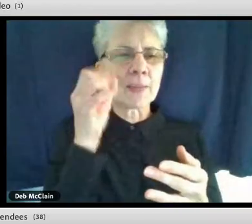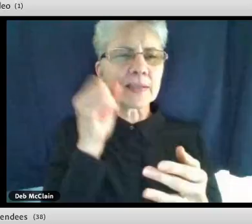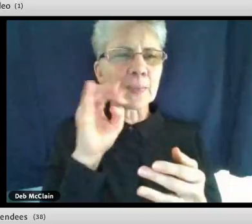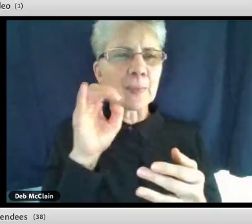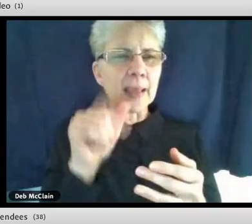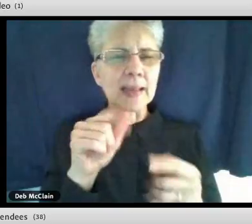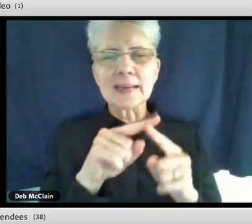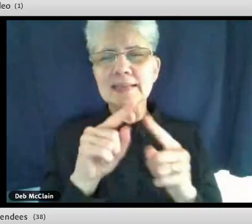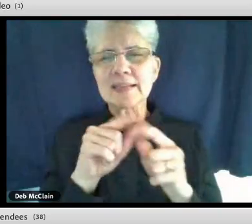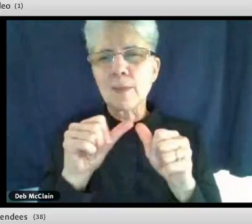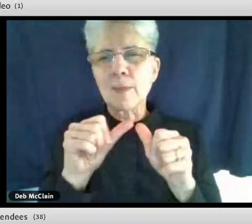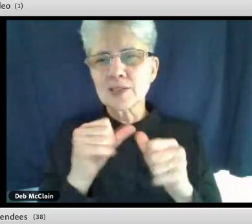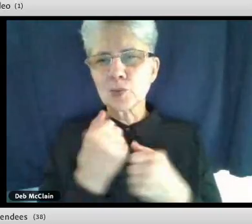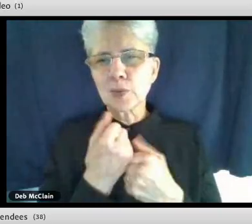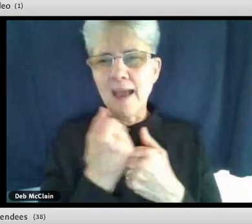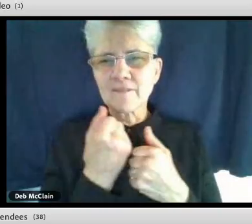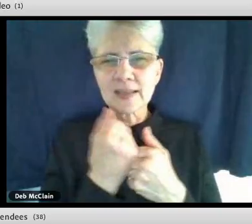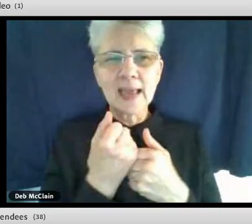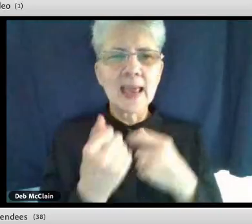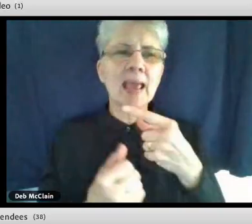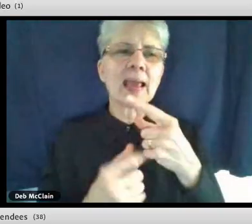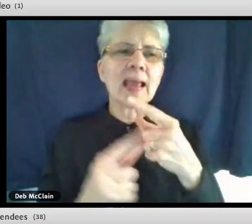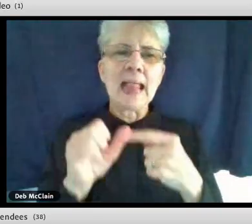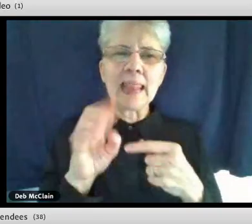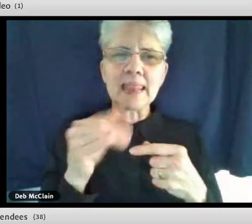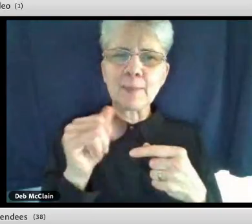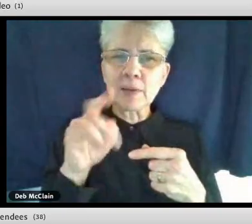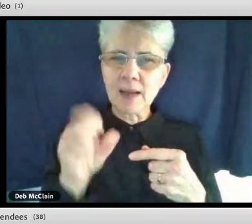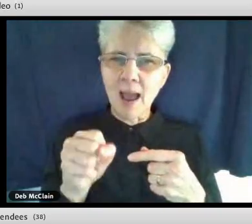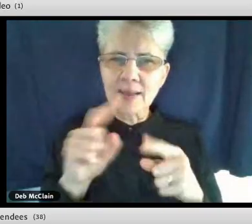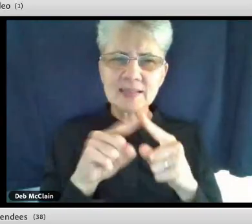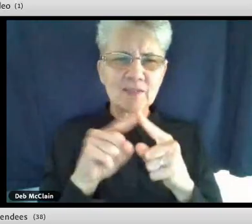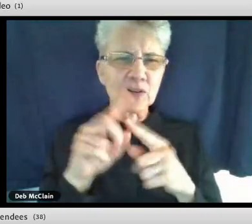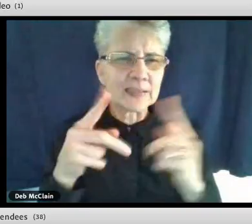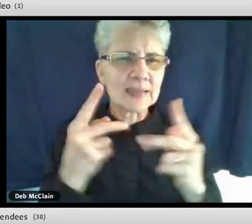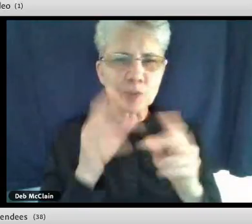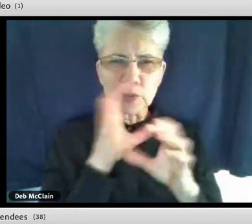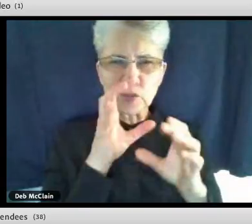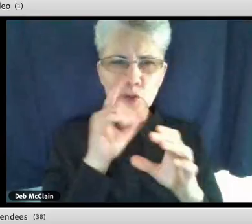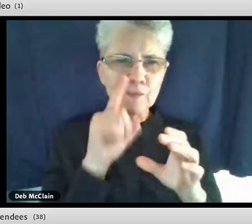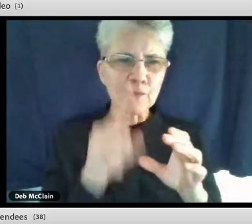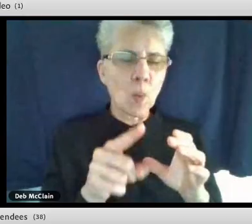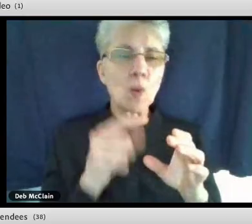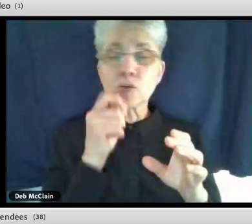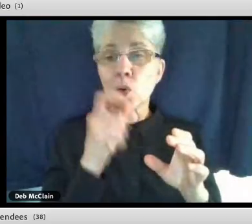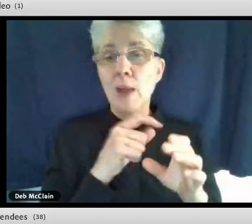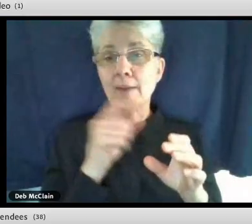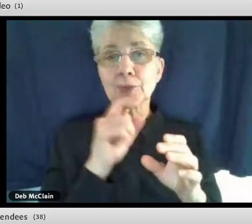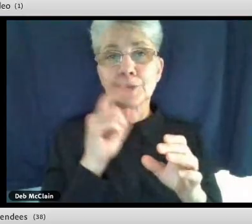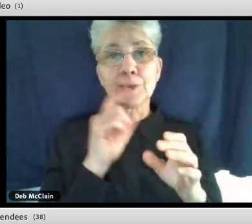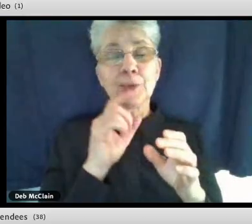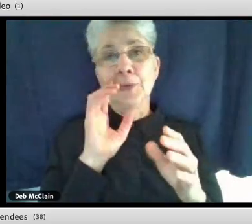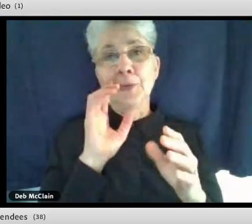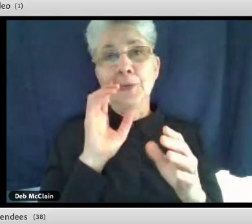There's Common Sense Media, all kinds of forces that you can advocate and LibGuides, all kind of of LibGuides you can search for,